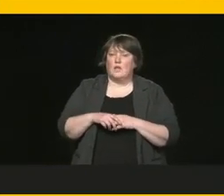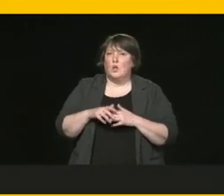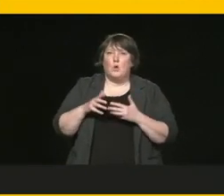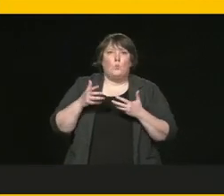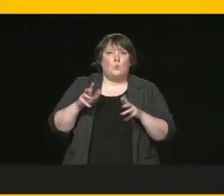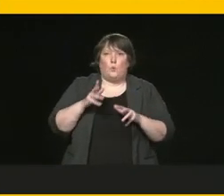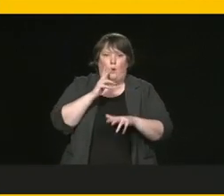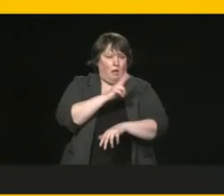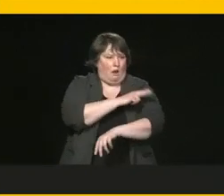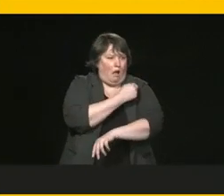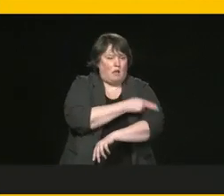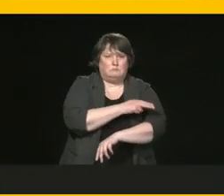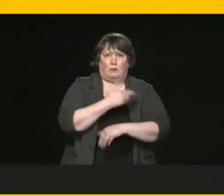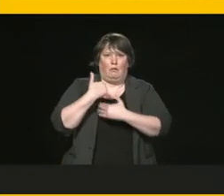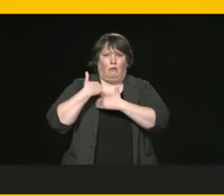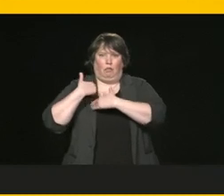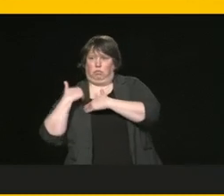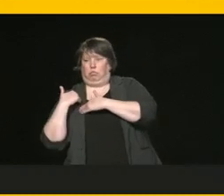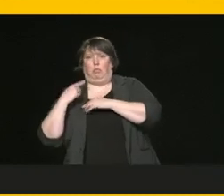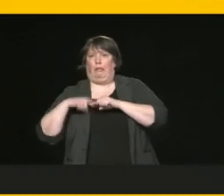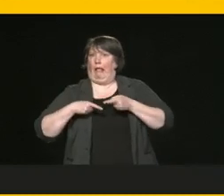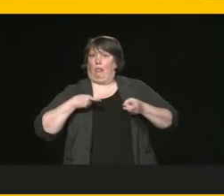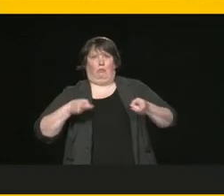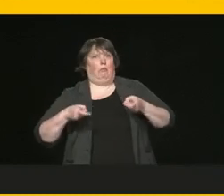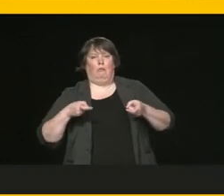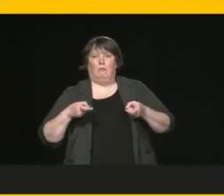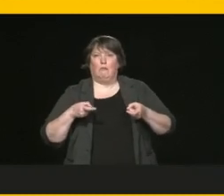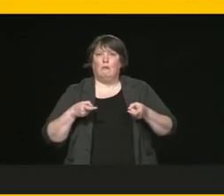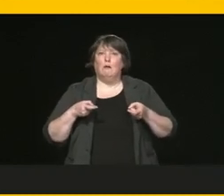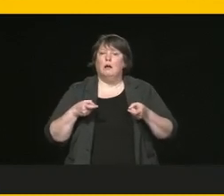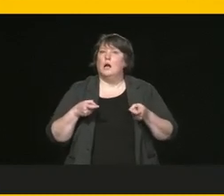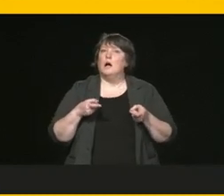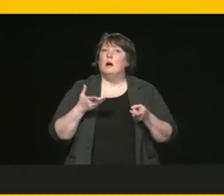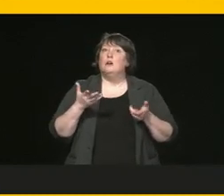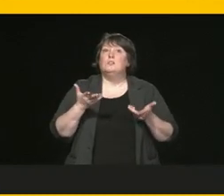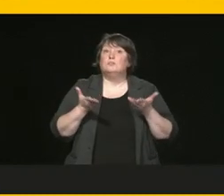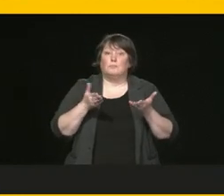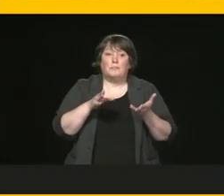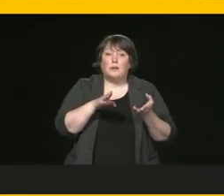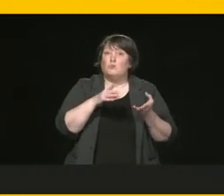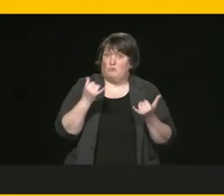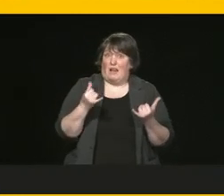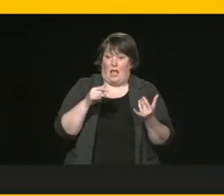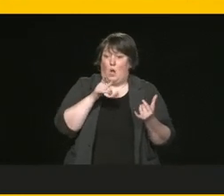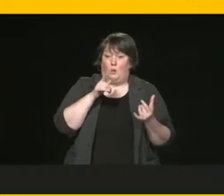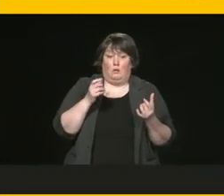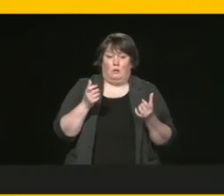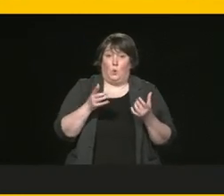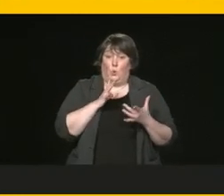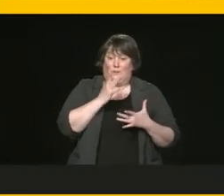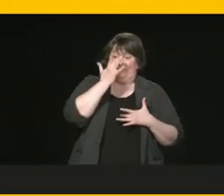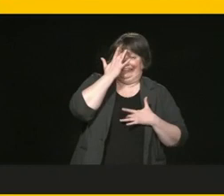GROUPS? WELL, OUR PRIORITY IS TO AVOID SEEING OUR HEALTH CARE SYSTEM